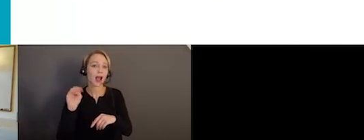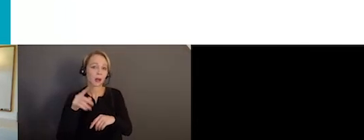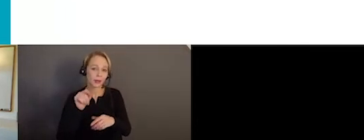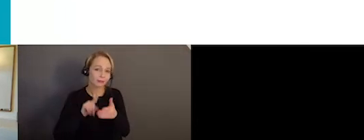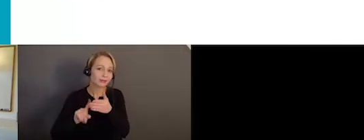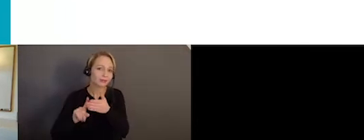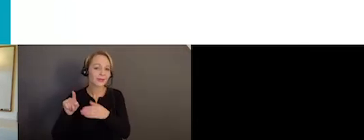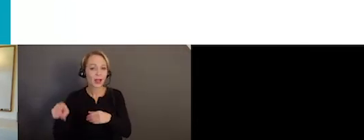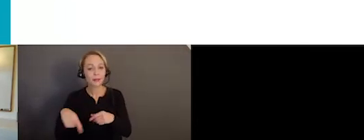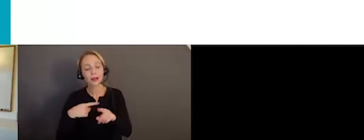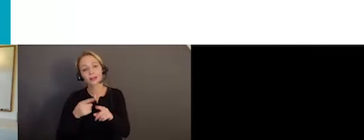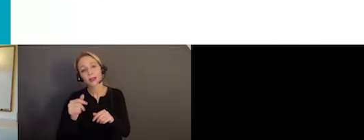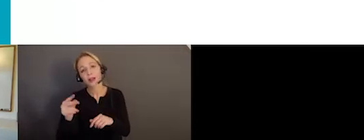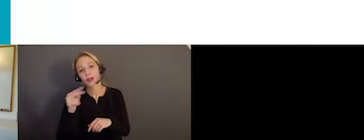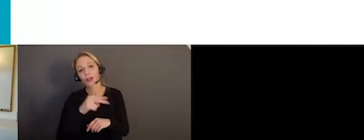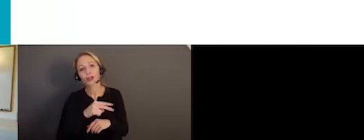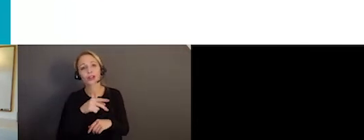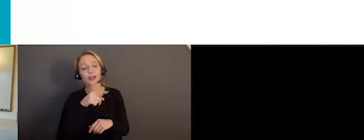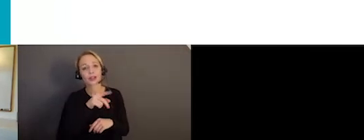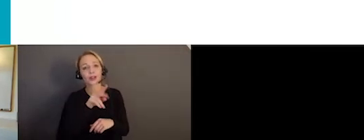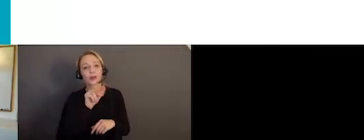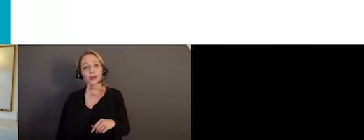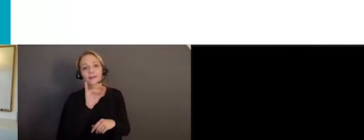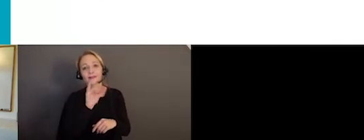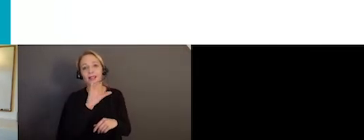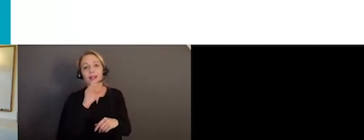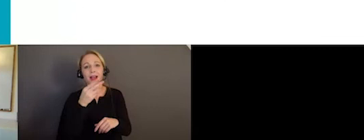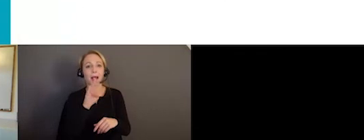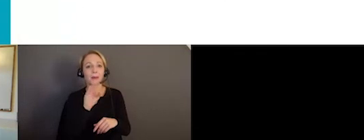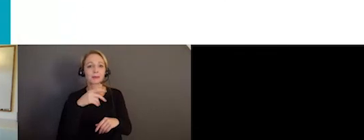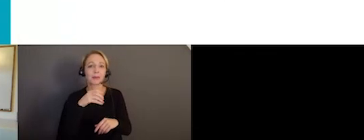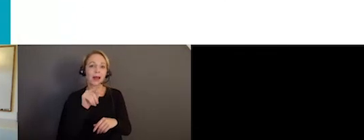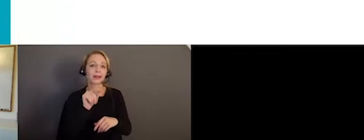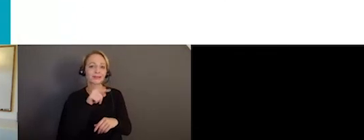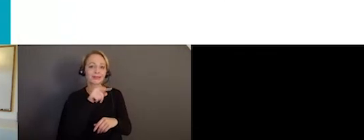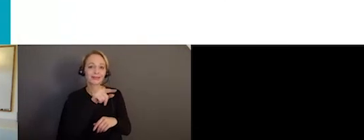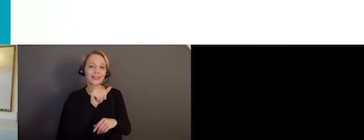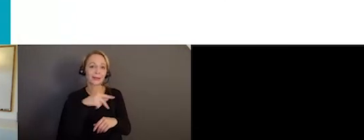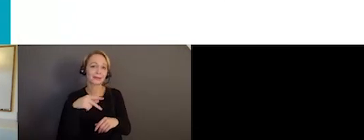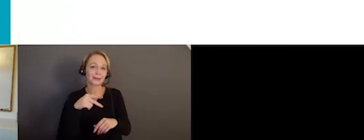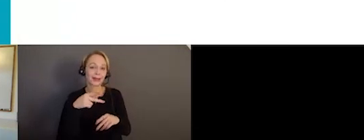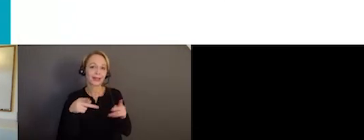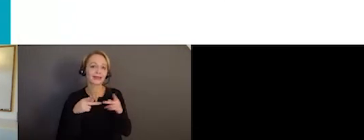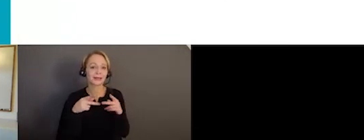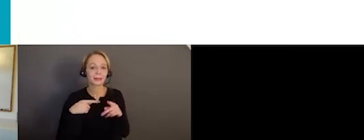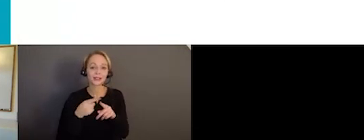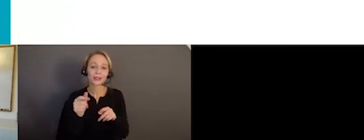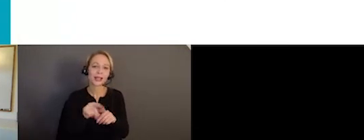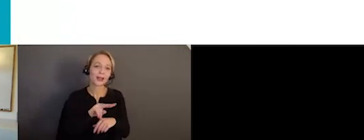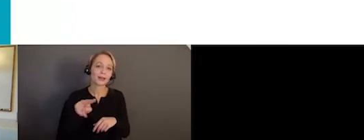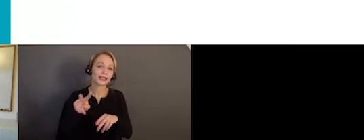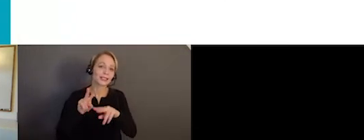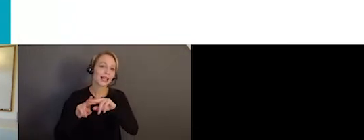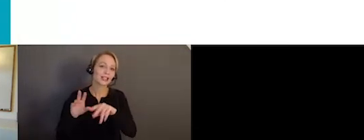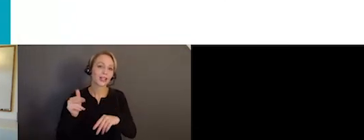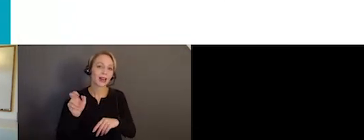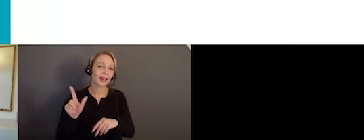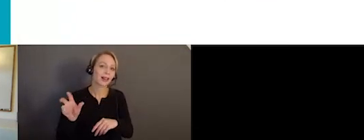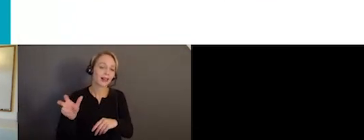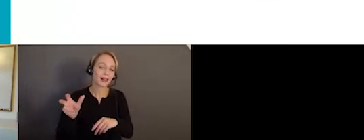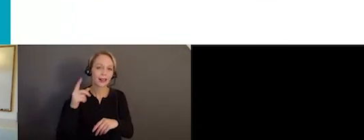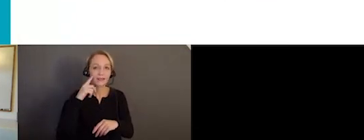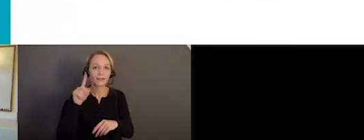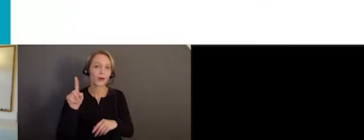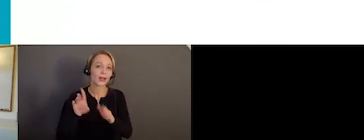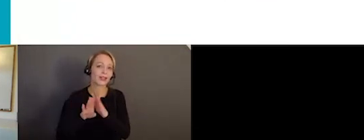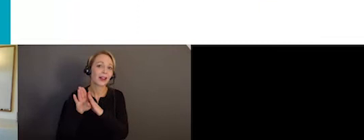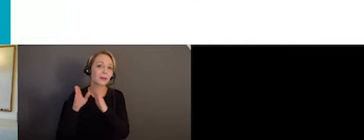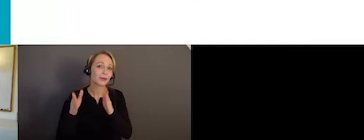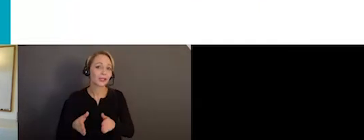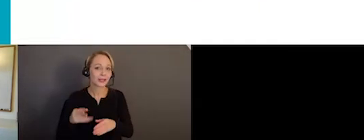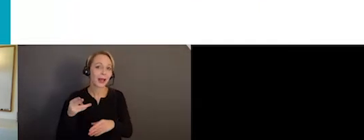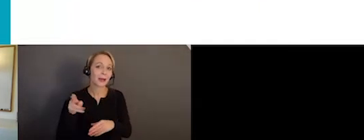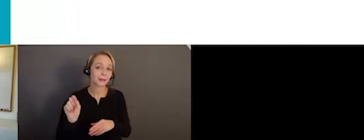AND YOU CAN VIEW ON THE MARKETPLACE AND FIND ME ON THE